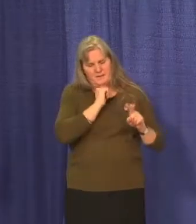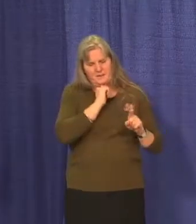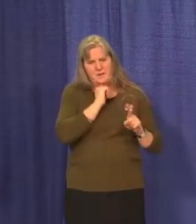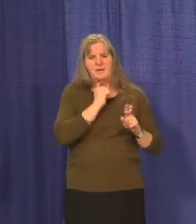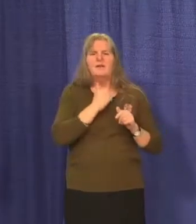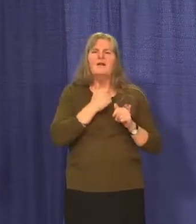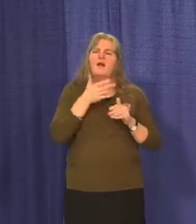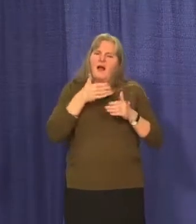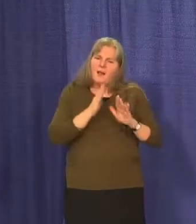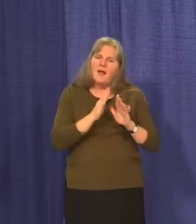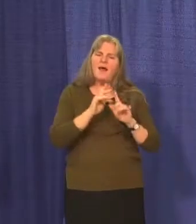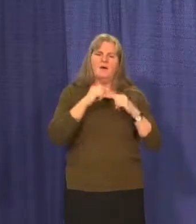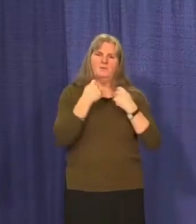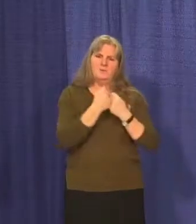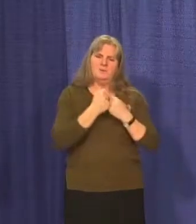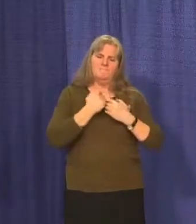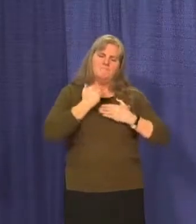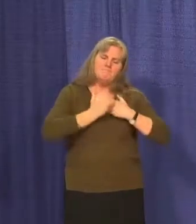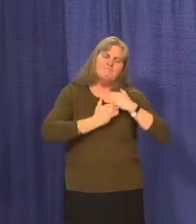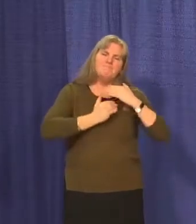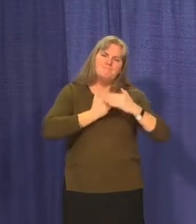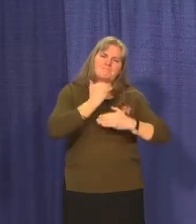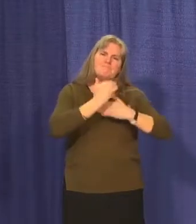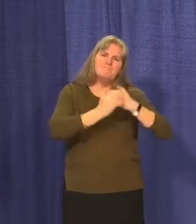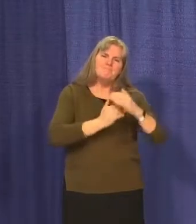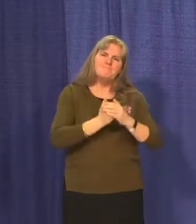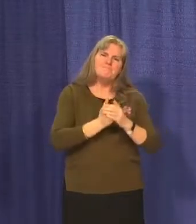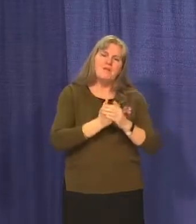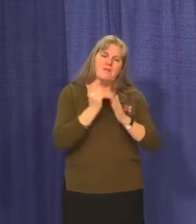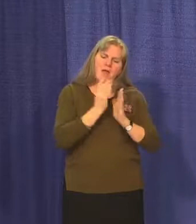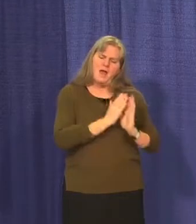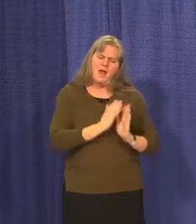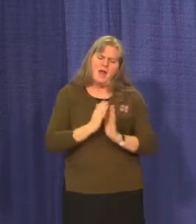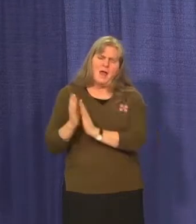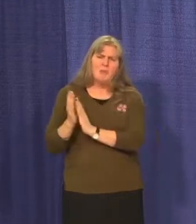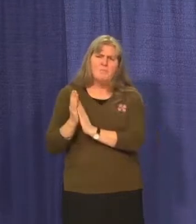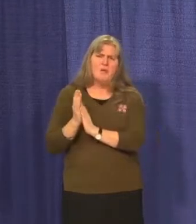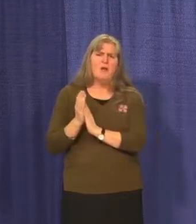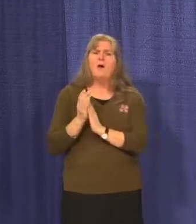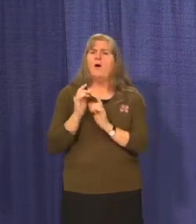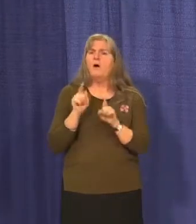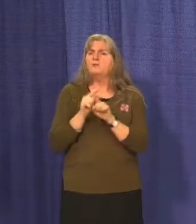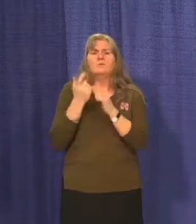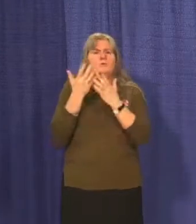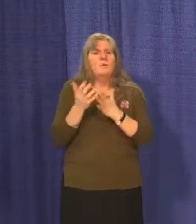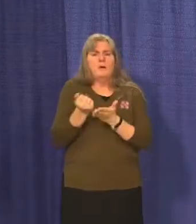in the way that was planned. Our plan has also been created to waste as little vaccine as